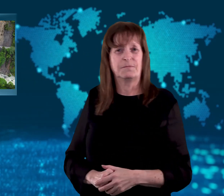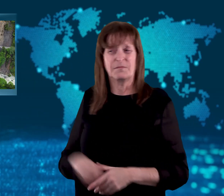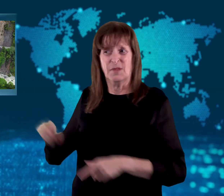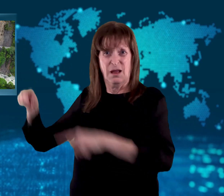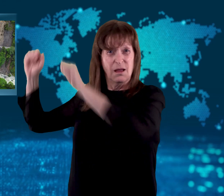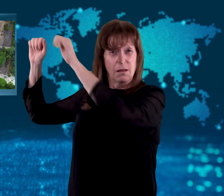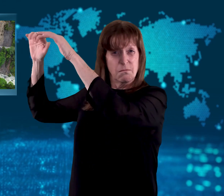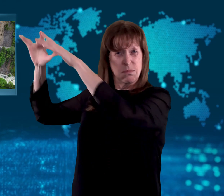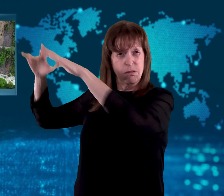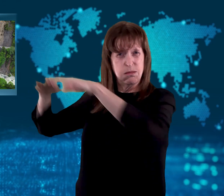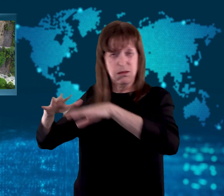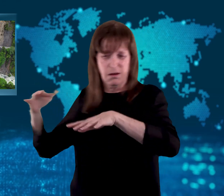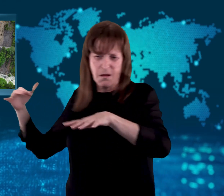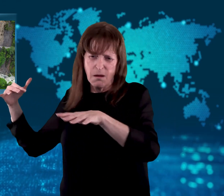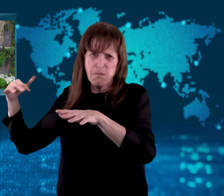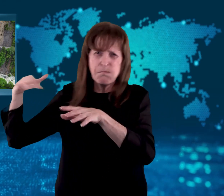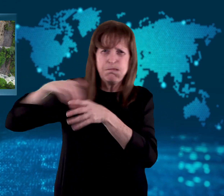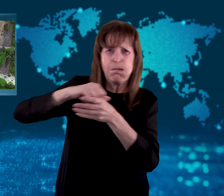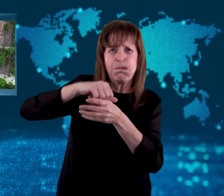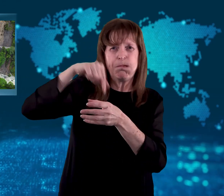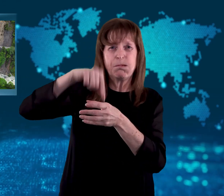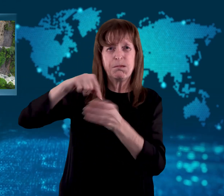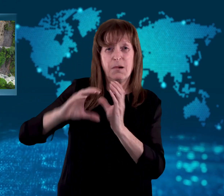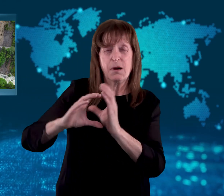two meters deep.